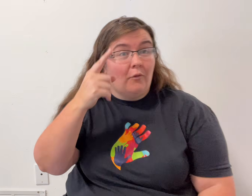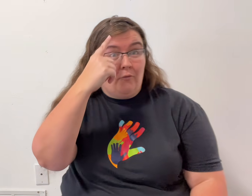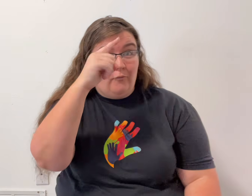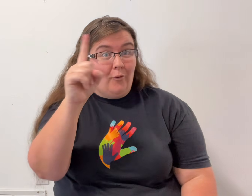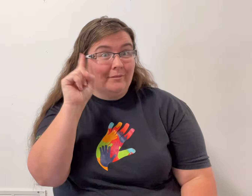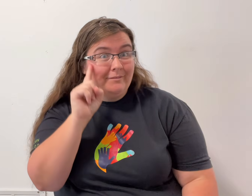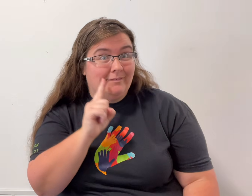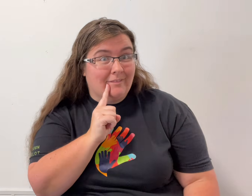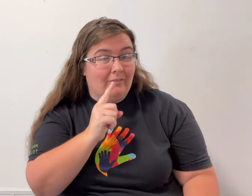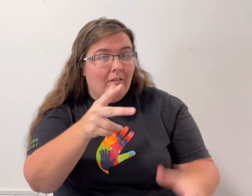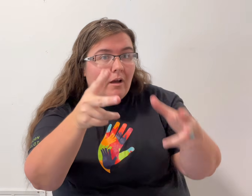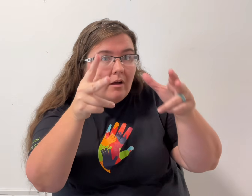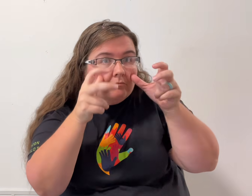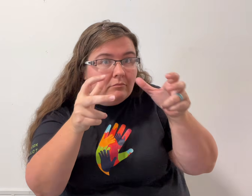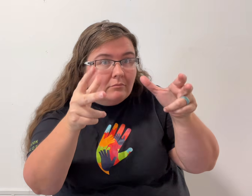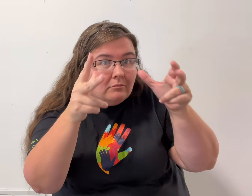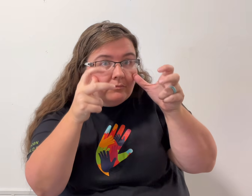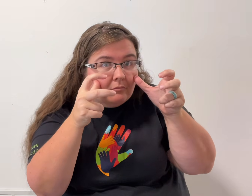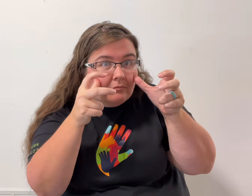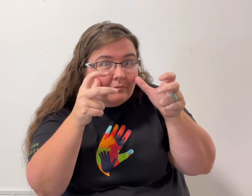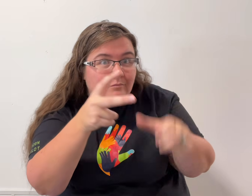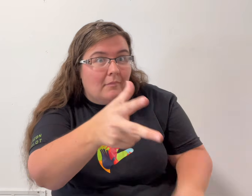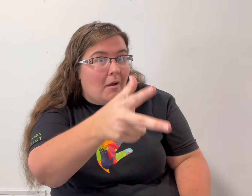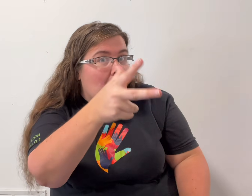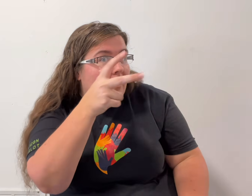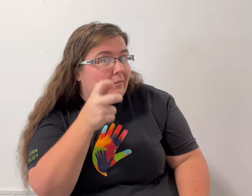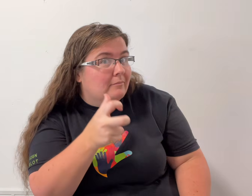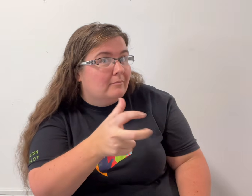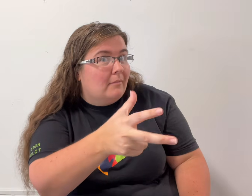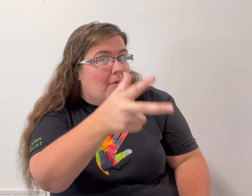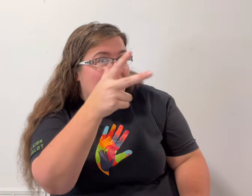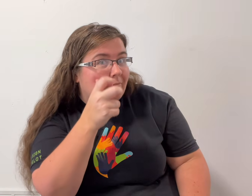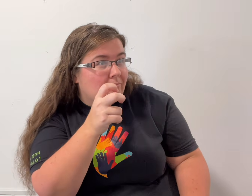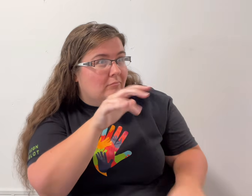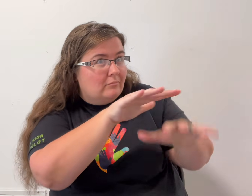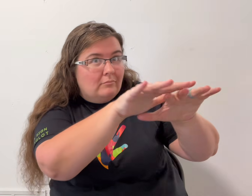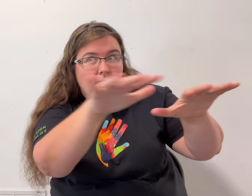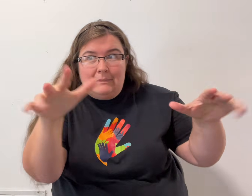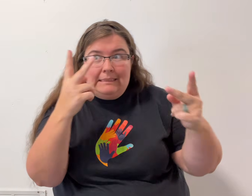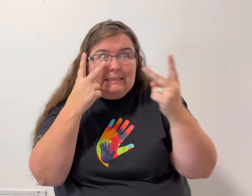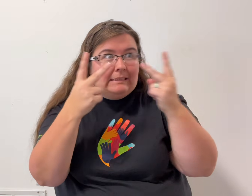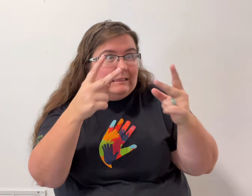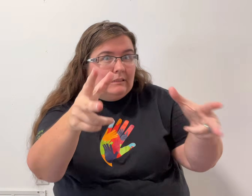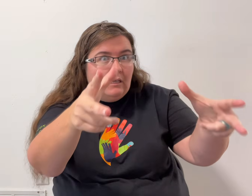For Deaf people, it's pulling in from the eyes. It's pulling in what you see around you.